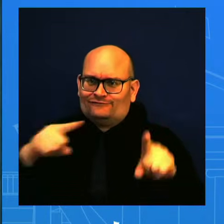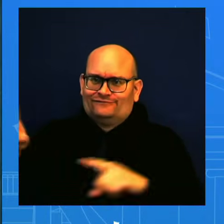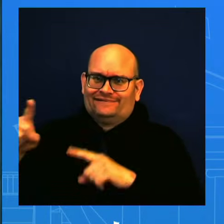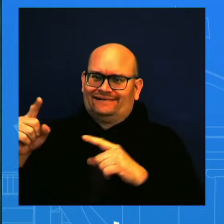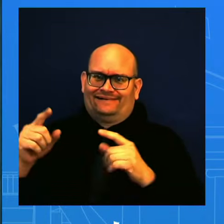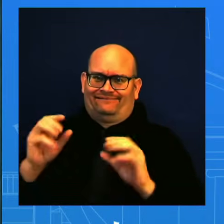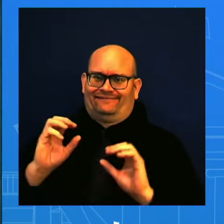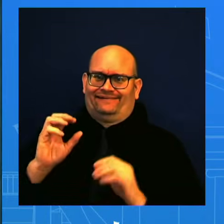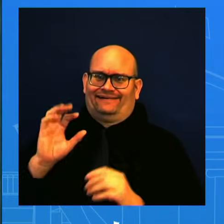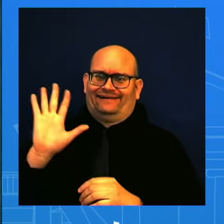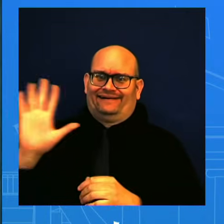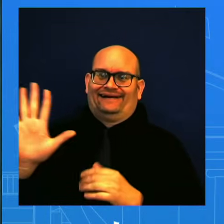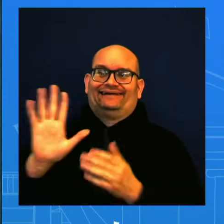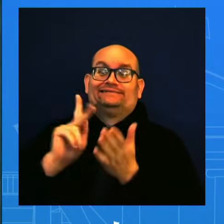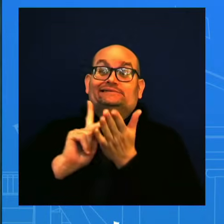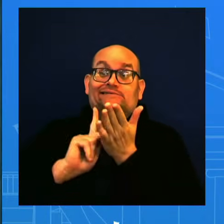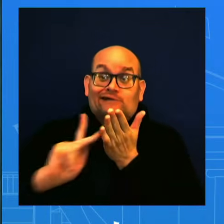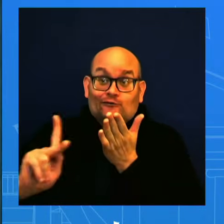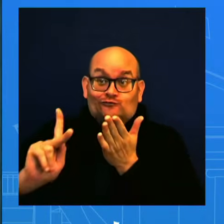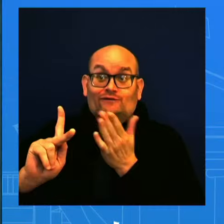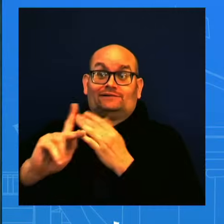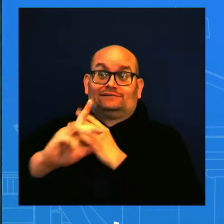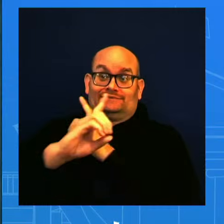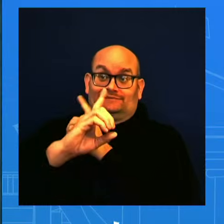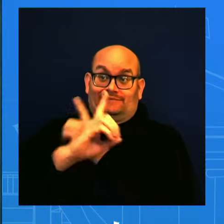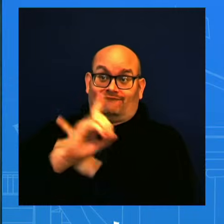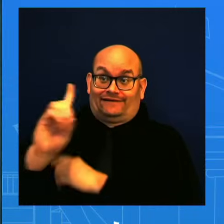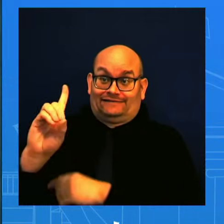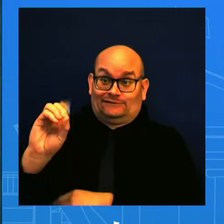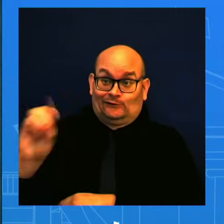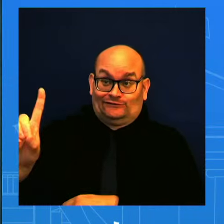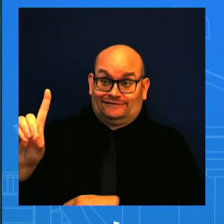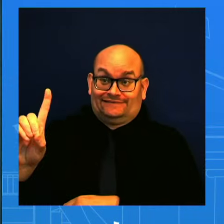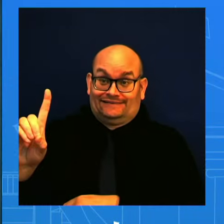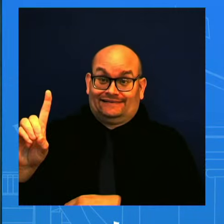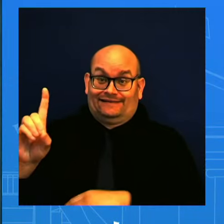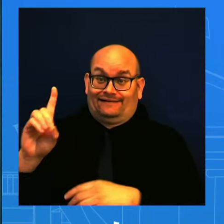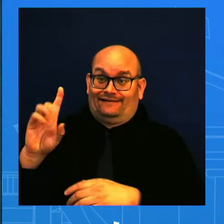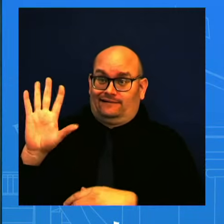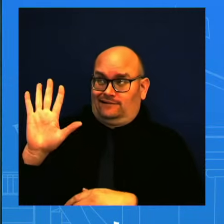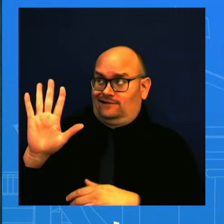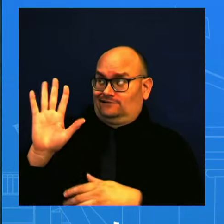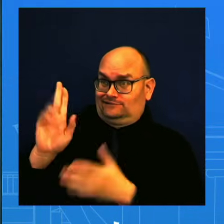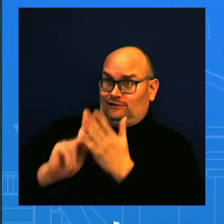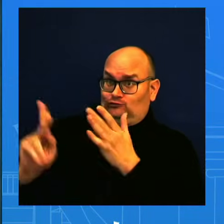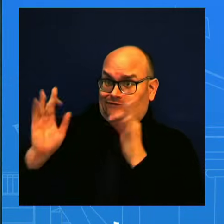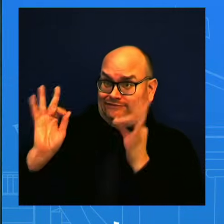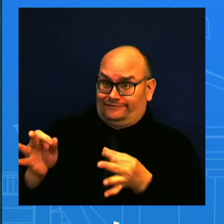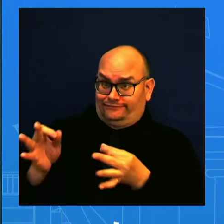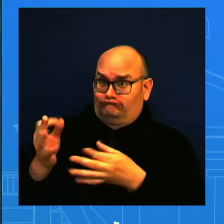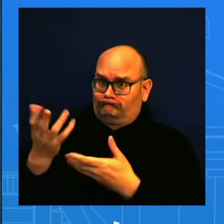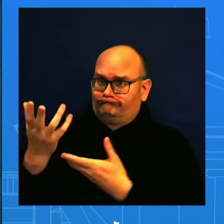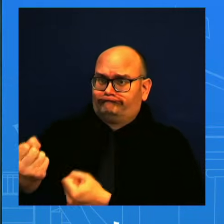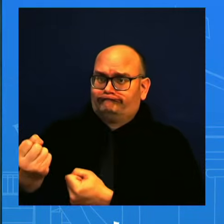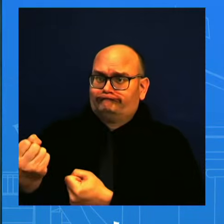to speak to that directly. What I'm going to speak to is the economy as we see it right now. As we view it, it is resilient.